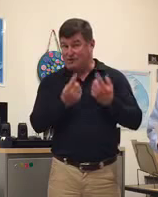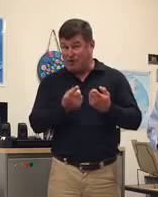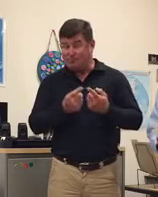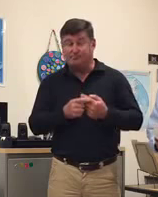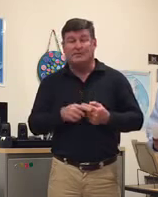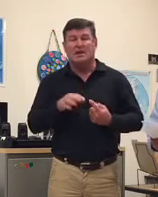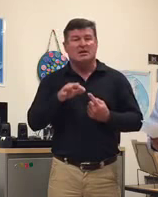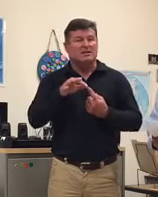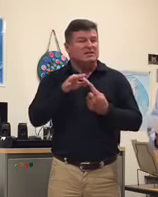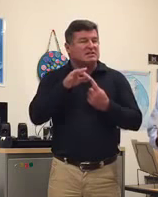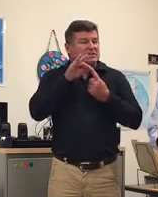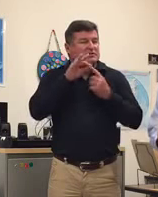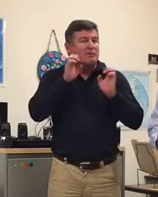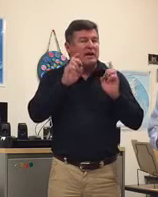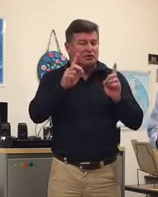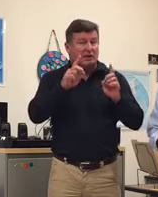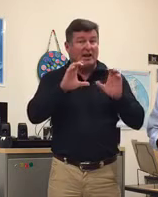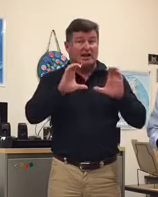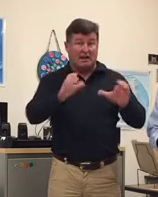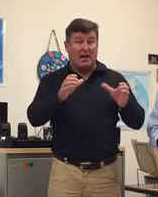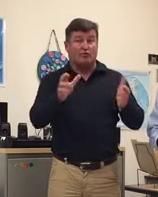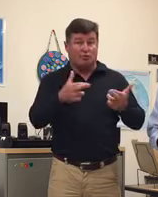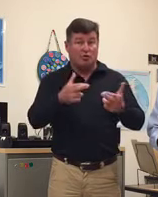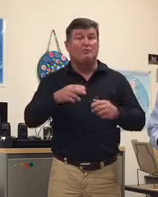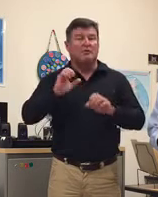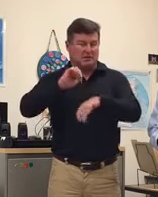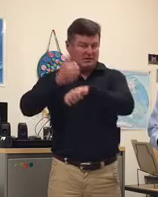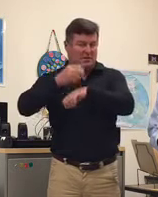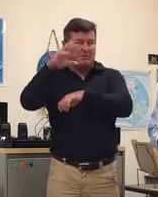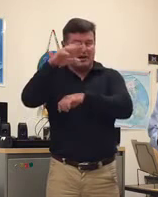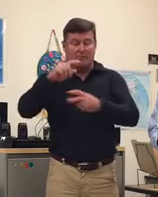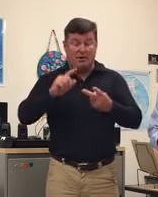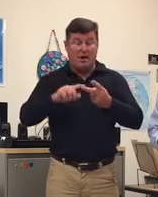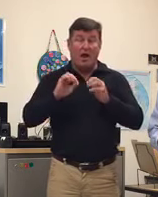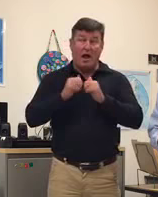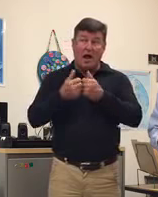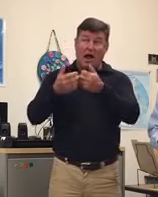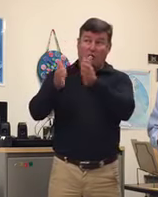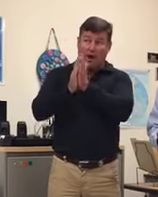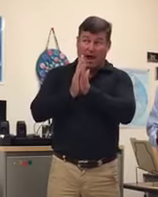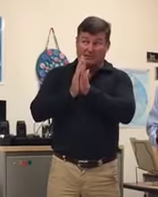summarized the special education settings where a camera can go, the procedures